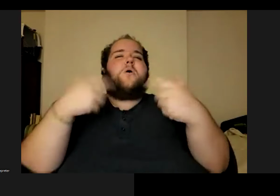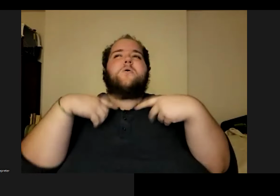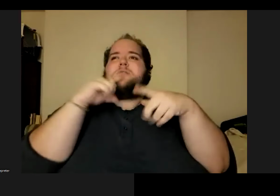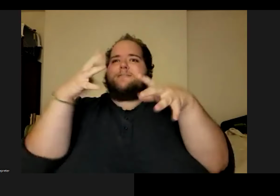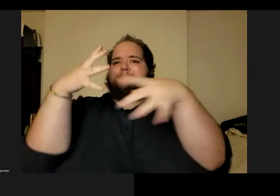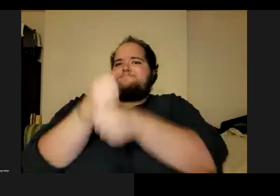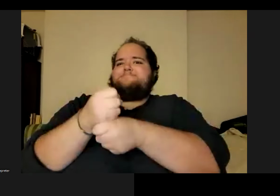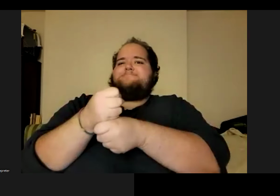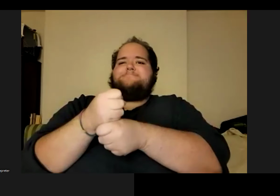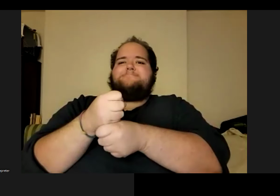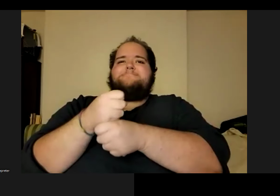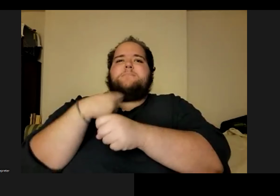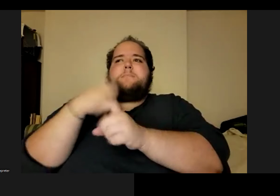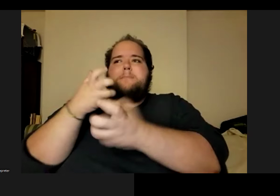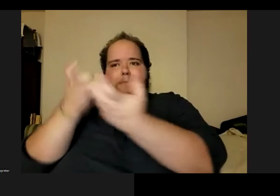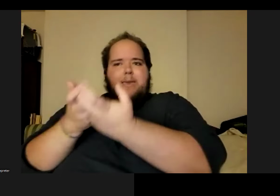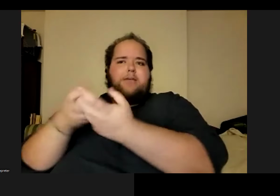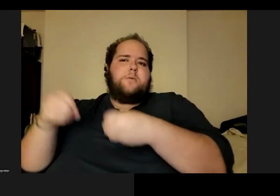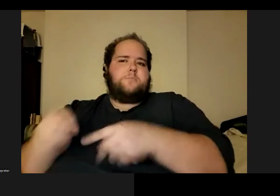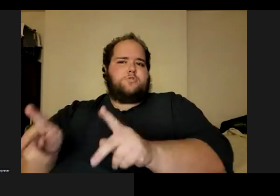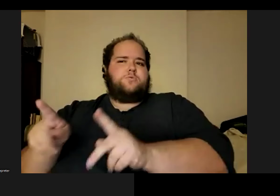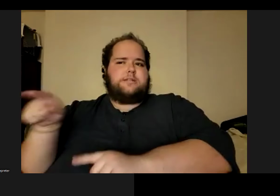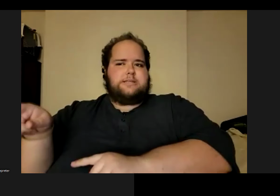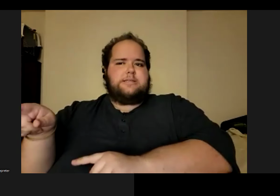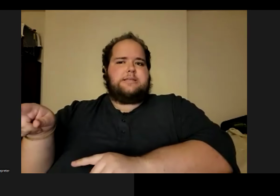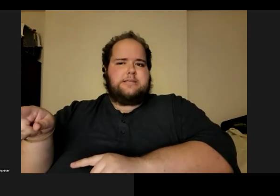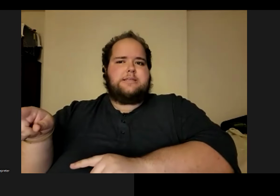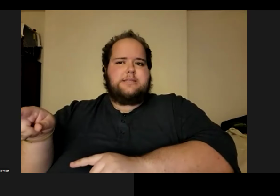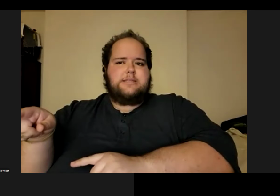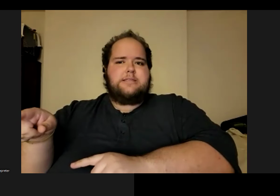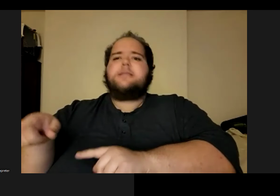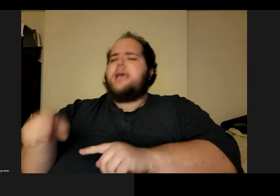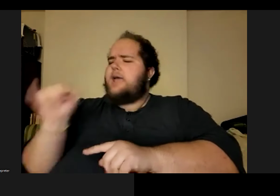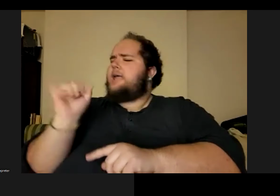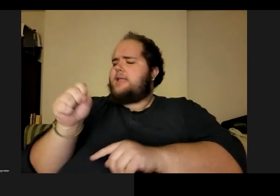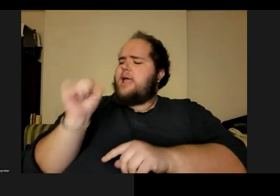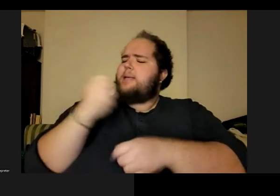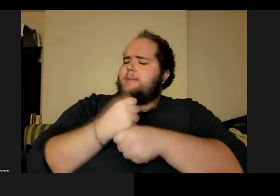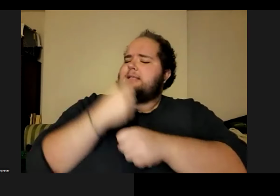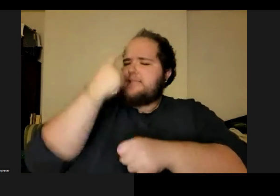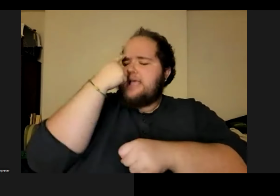fit the opportunity. To kind of keep it simple. Okay, excellent. Okay, that makes sense. Yeah, that makes sense. Yeah.